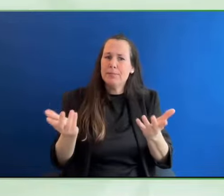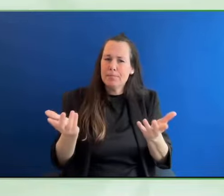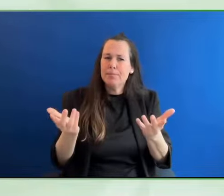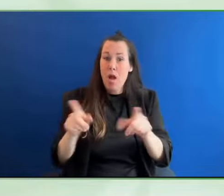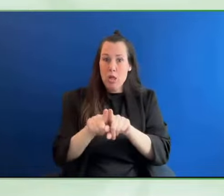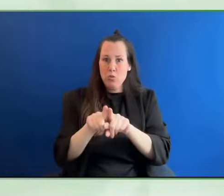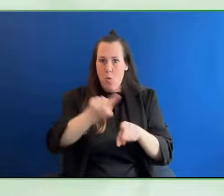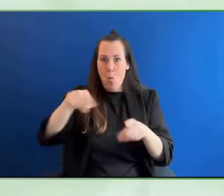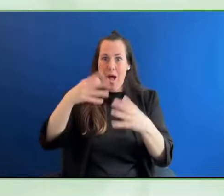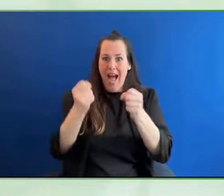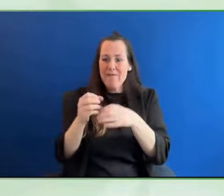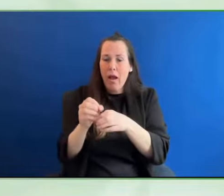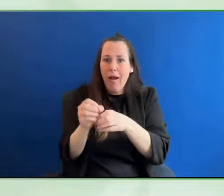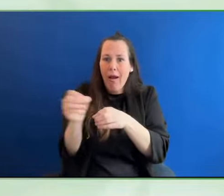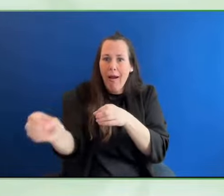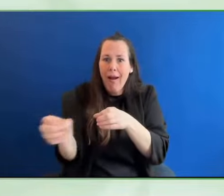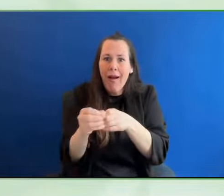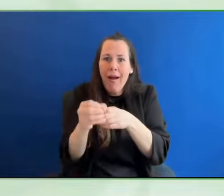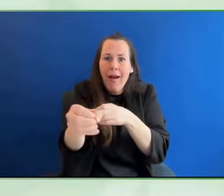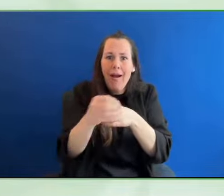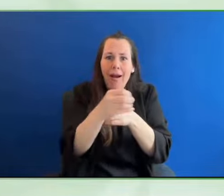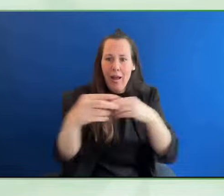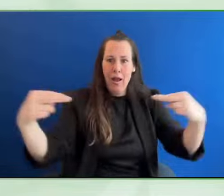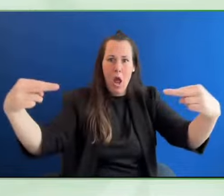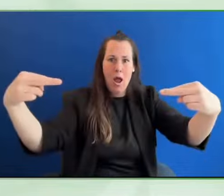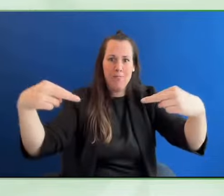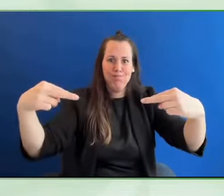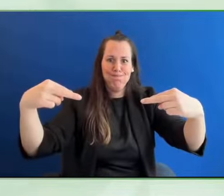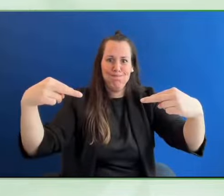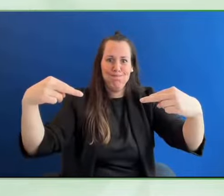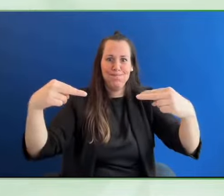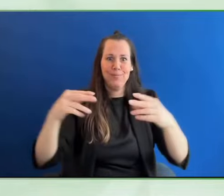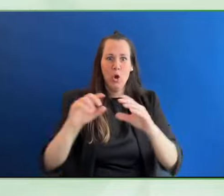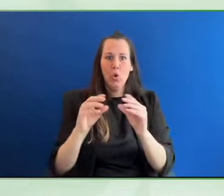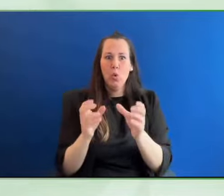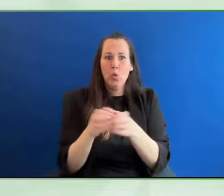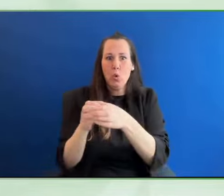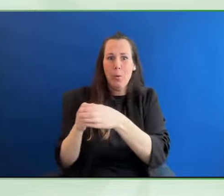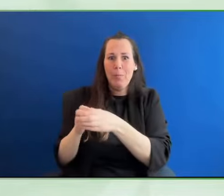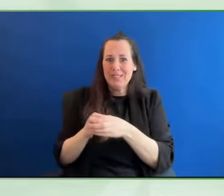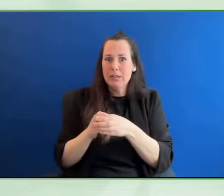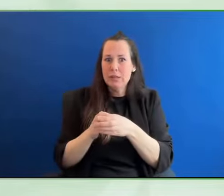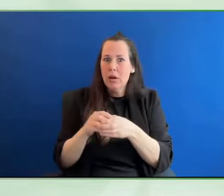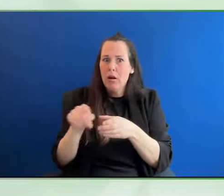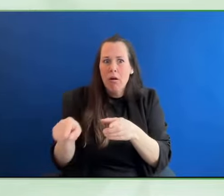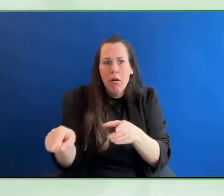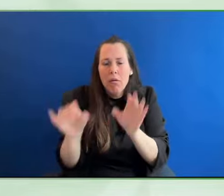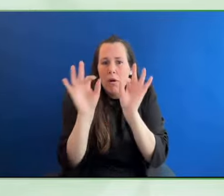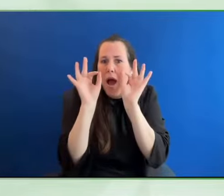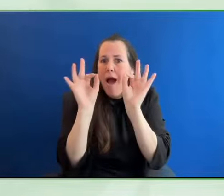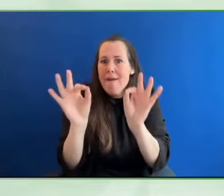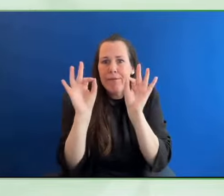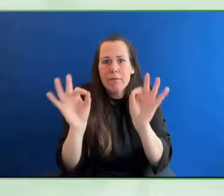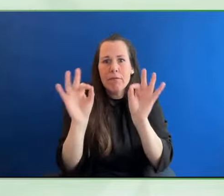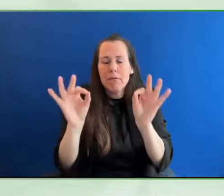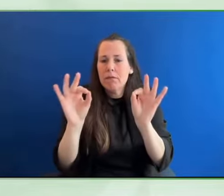In general, there is a community sent of let's again have that conversation, let us make